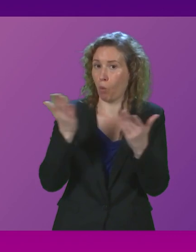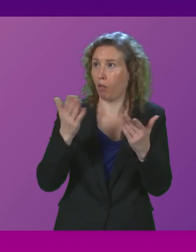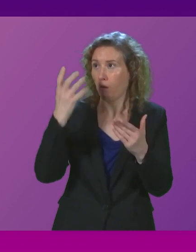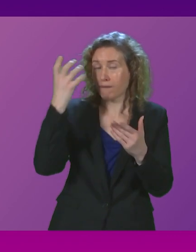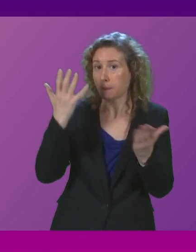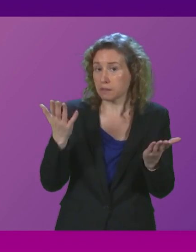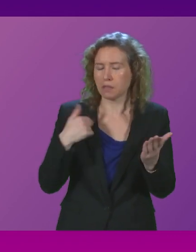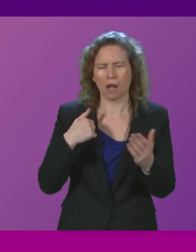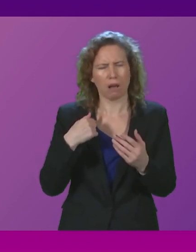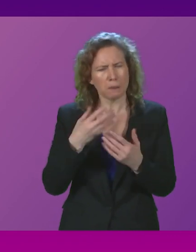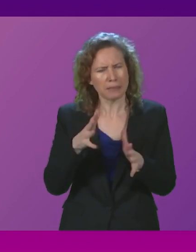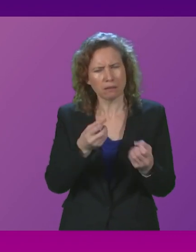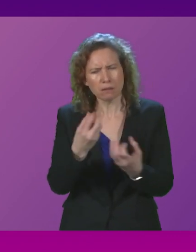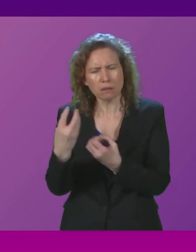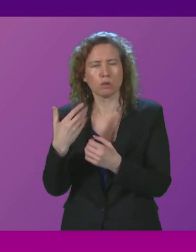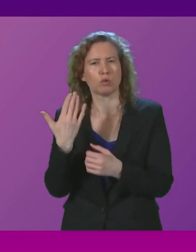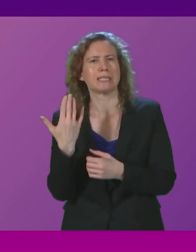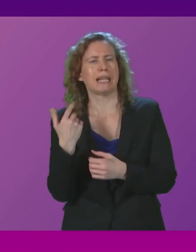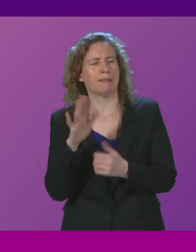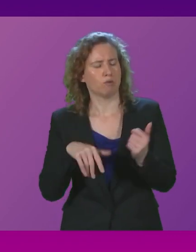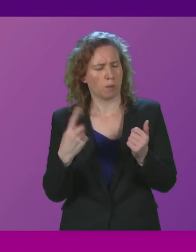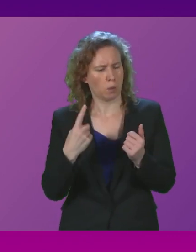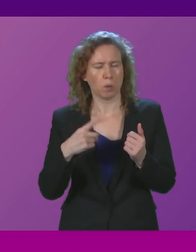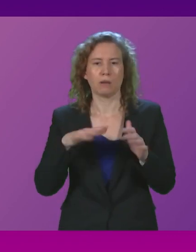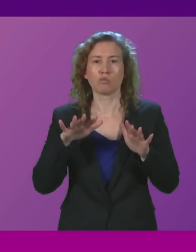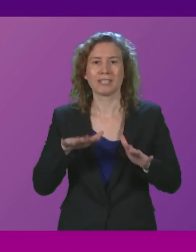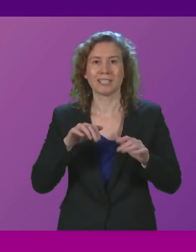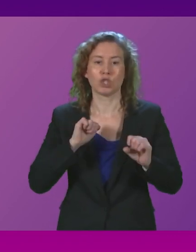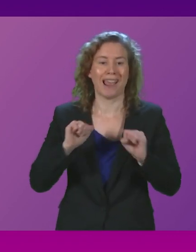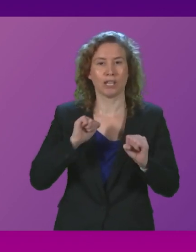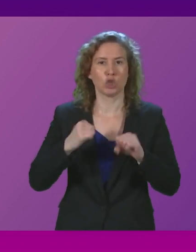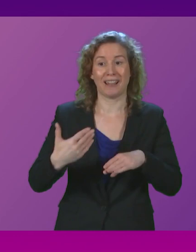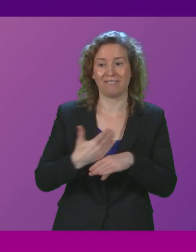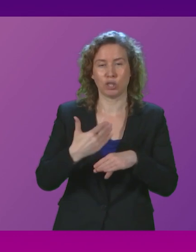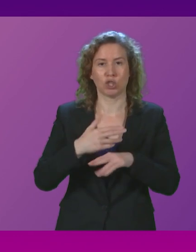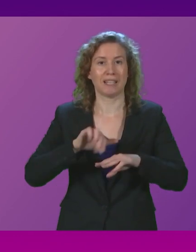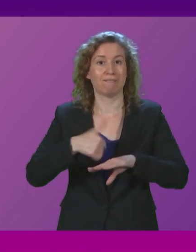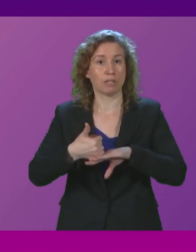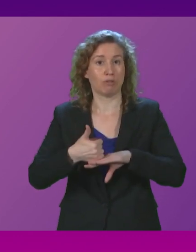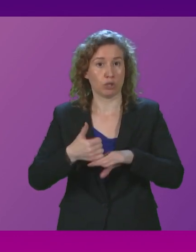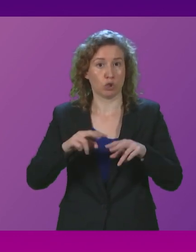I was struck by the British Energy Efficiency Federation’s recent comments relating specifically